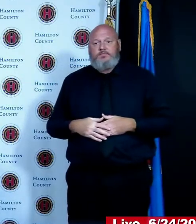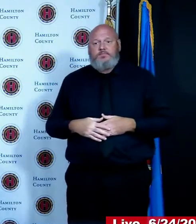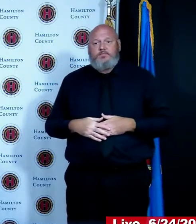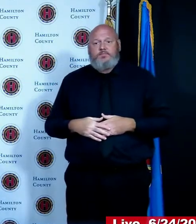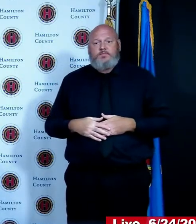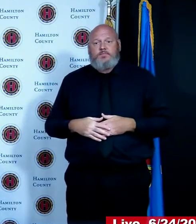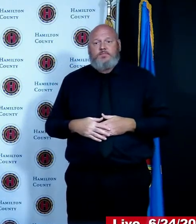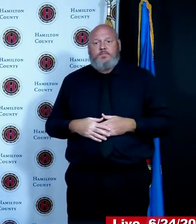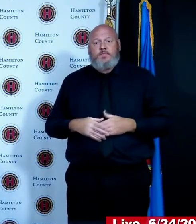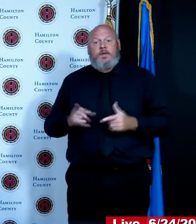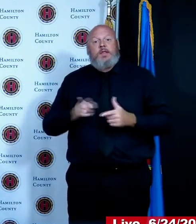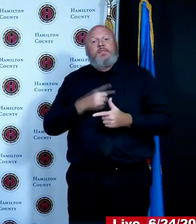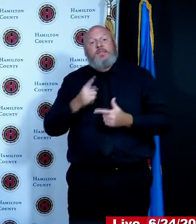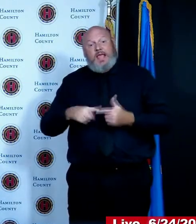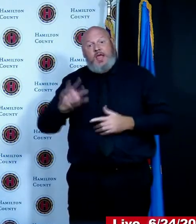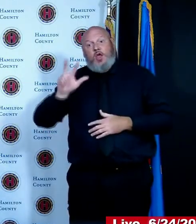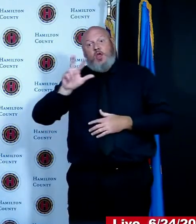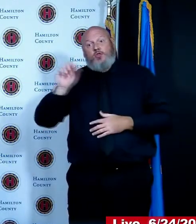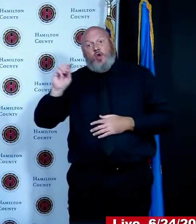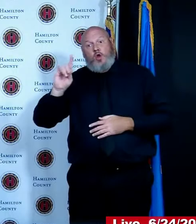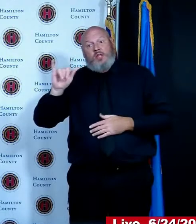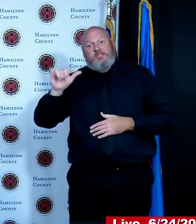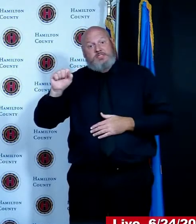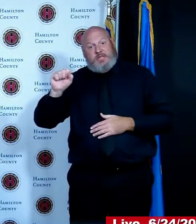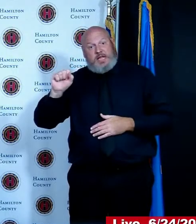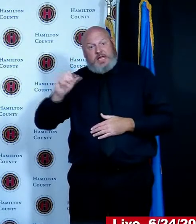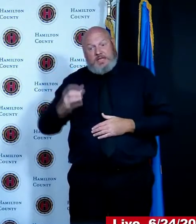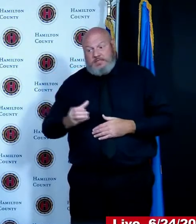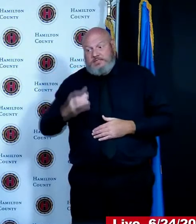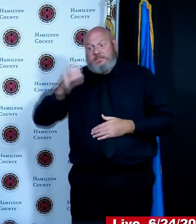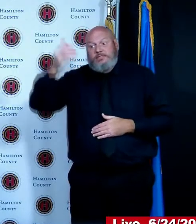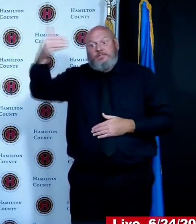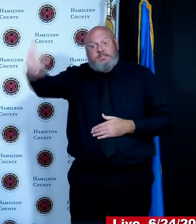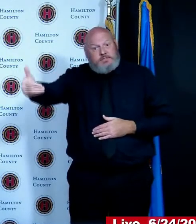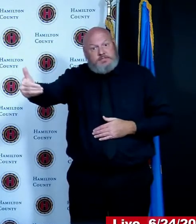leave off to make sure that we've got a robust testing complement here in the